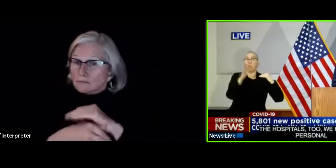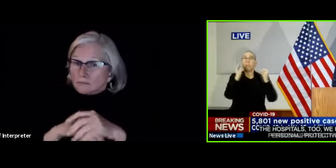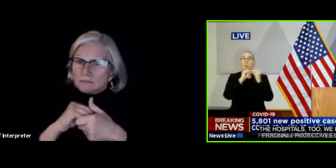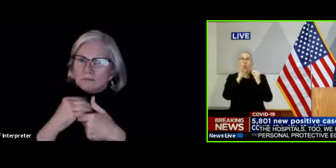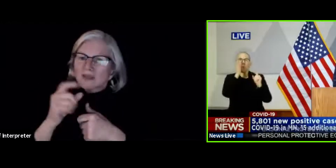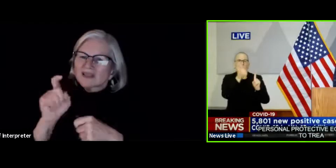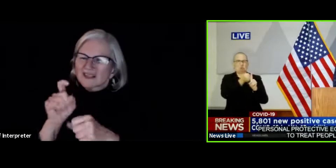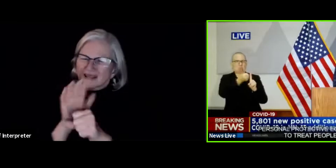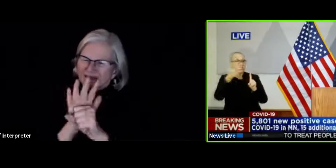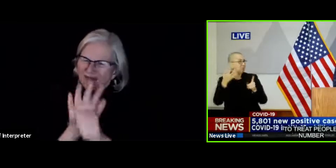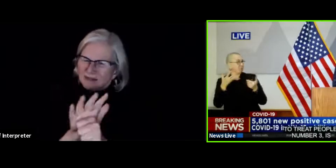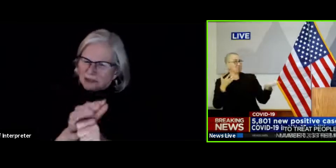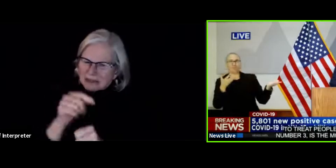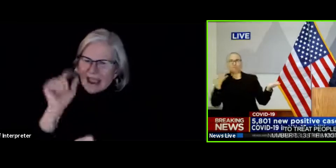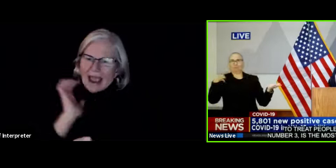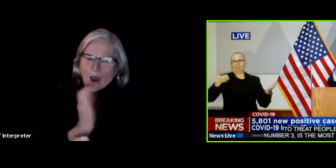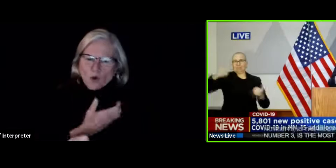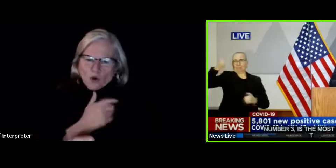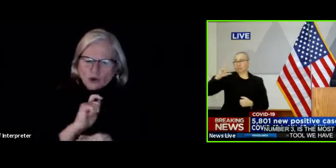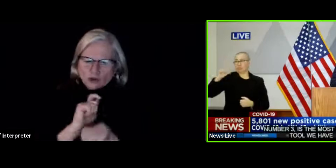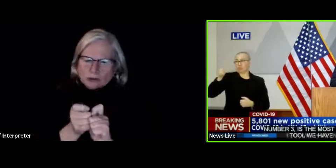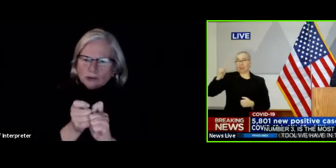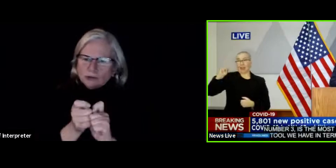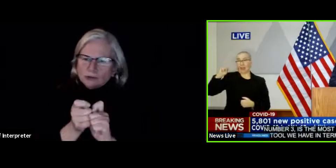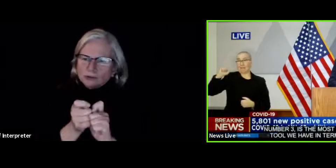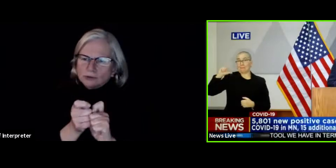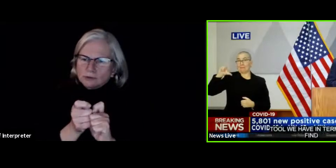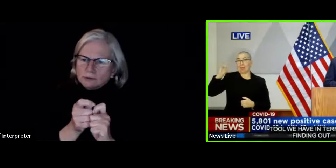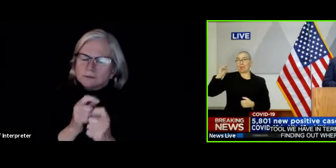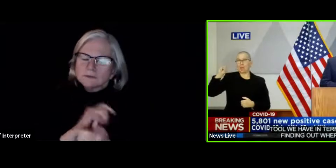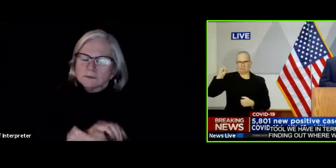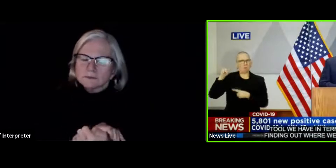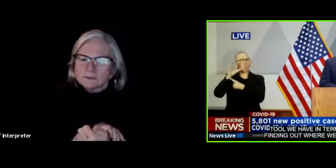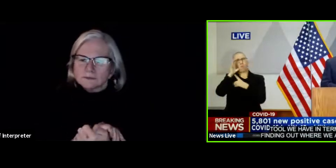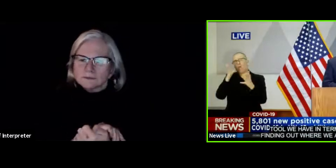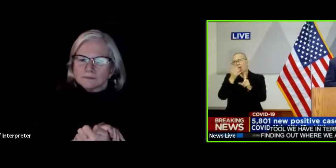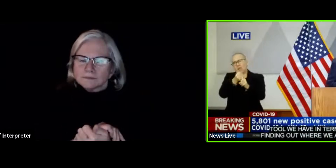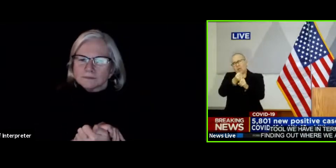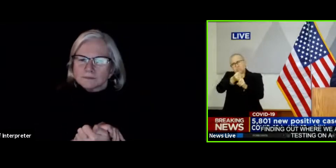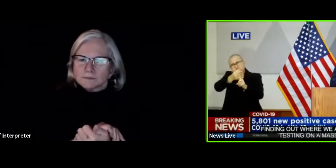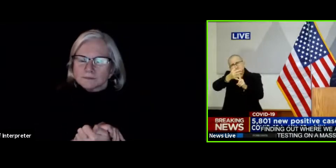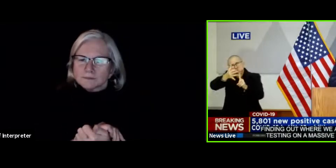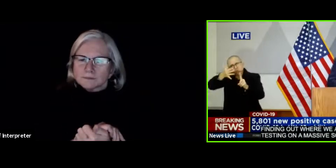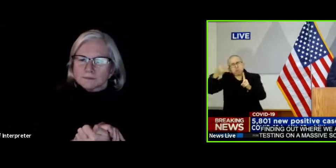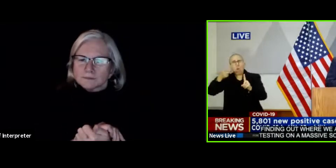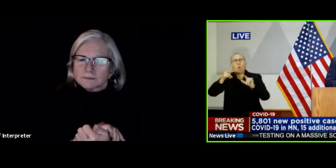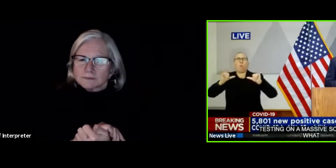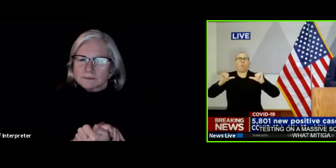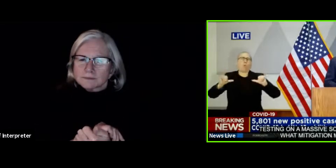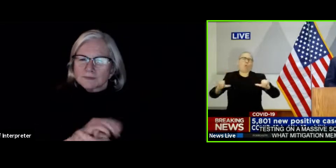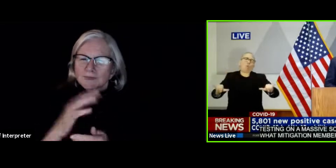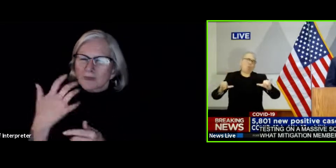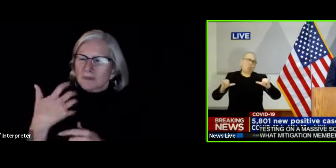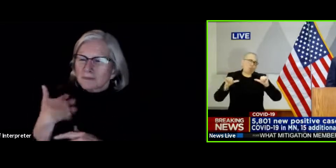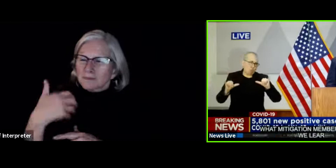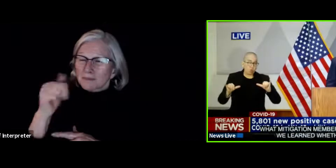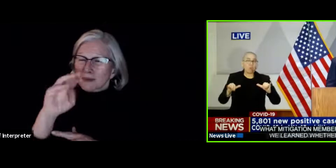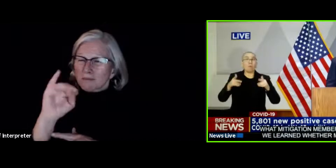WE'LL ANSWER SOME QUESTIONS AFTER THAT, IS TO GETS INTO THE DEEP DIVE ON THIS. I WOULD LIKE TO SAY THIS AGAIN, I'VE OFTEN SAID THIS, YOU SHOULDN'T